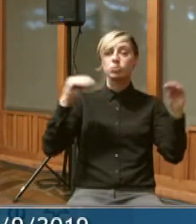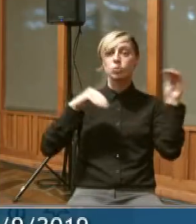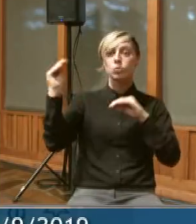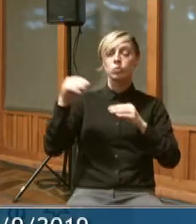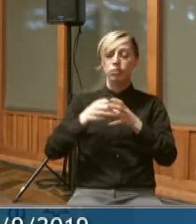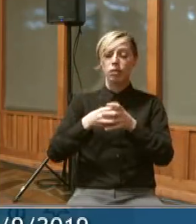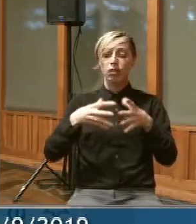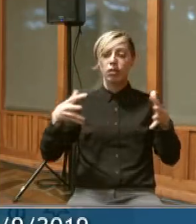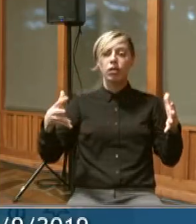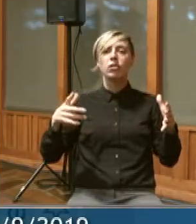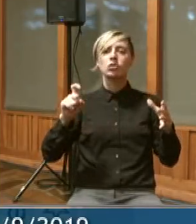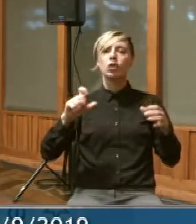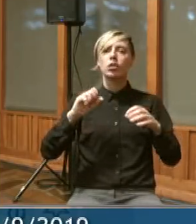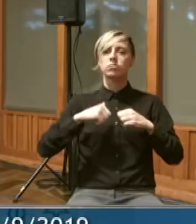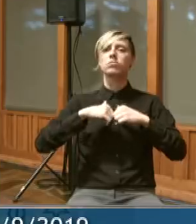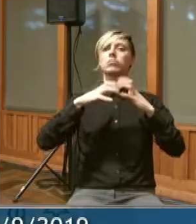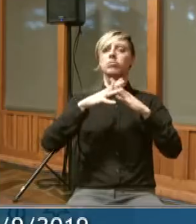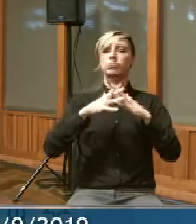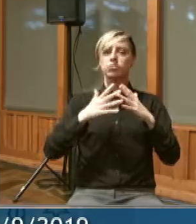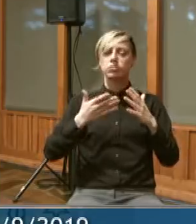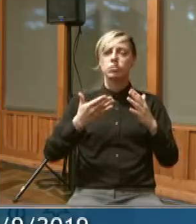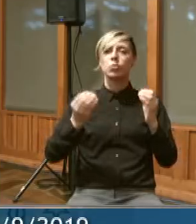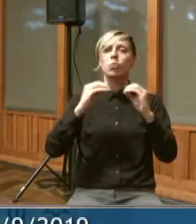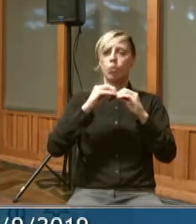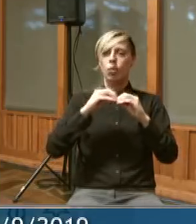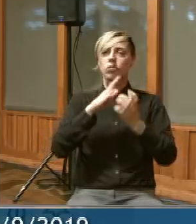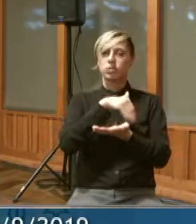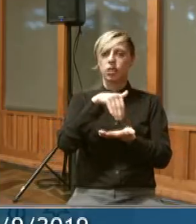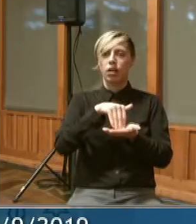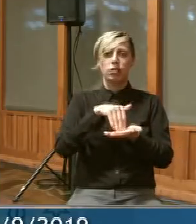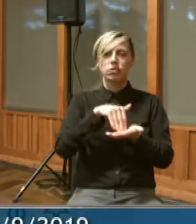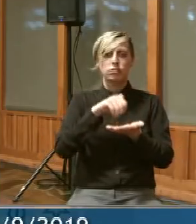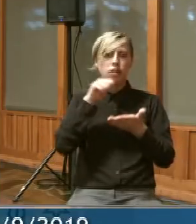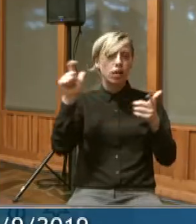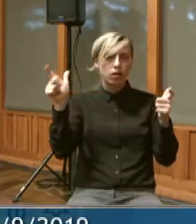MAINTAINING A I HAVE BRANT NEIGHBORHOOD. AS OUR POPULATION GROWS WE WILL NEED MORE CENTERS, NOT FEWER,